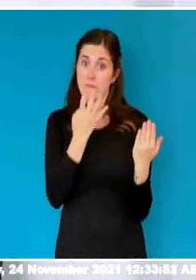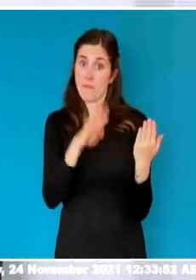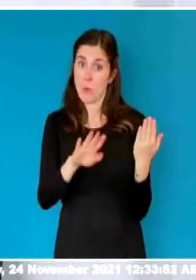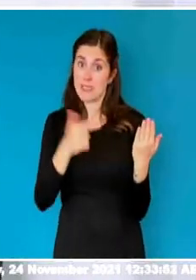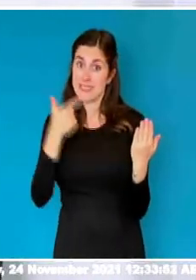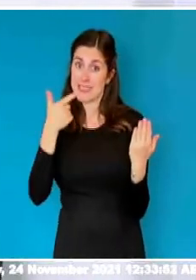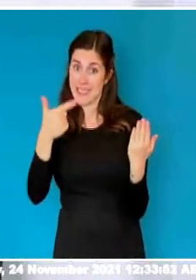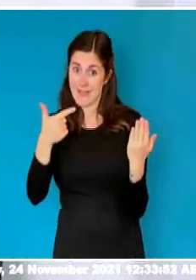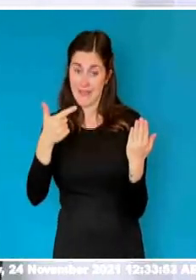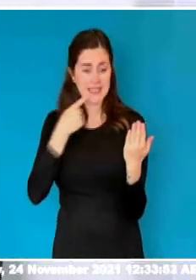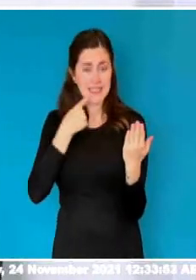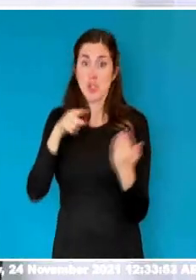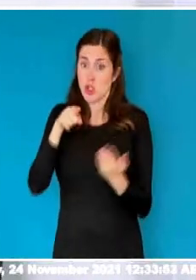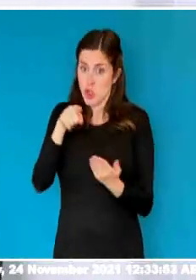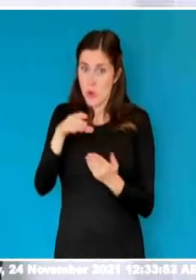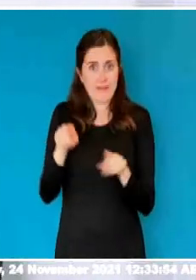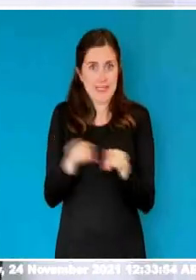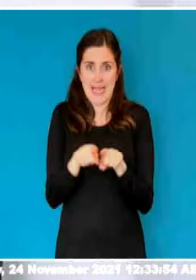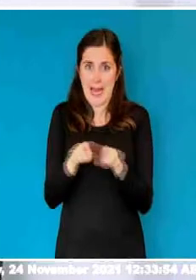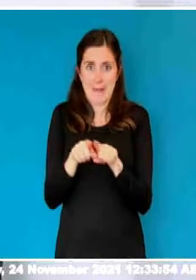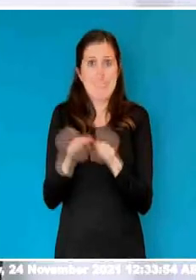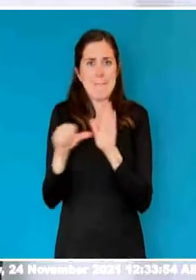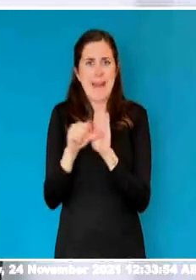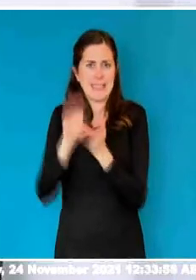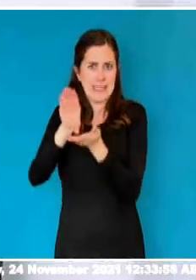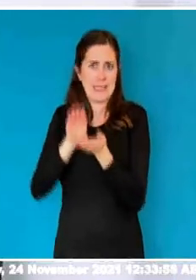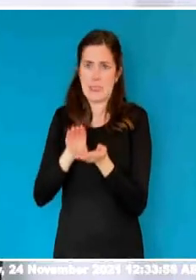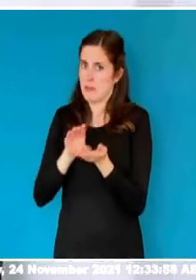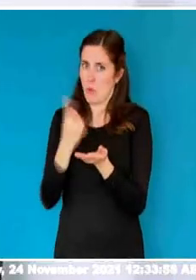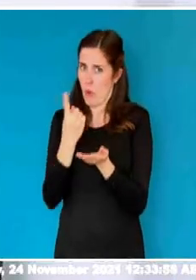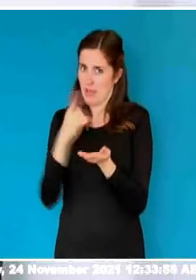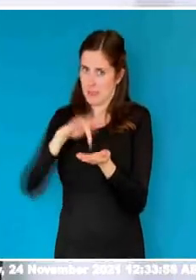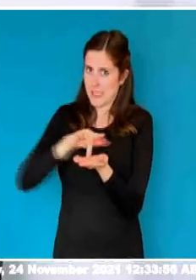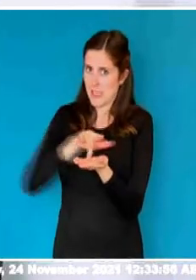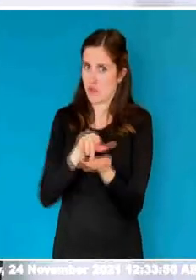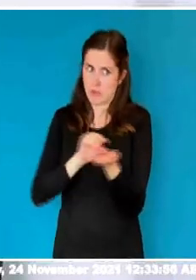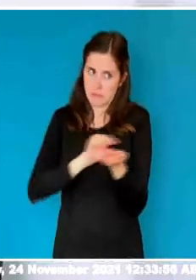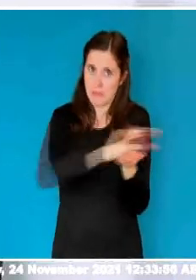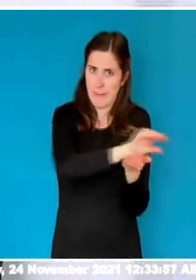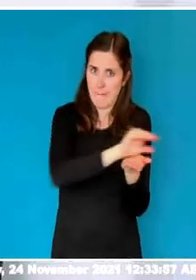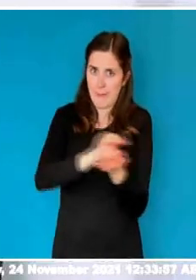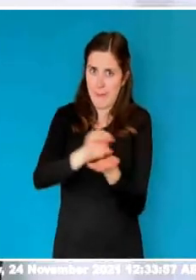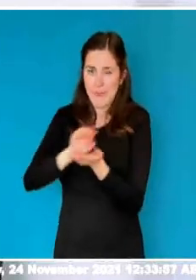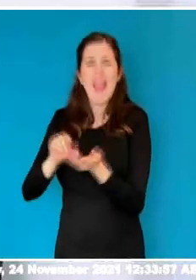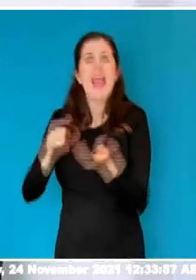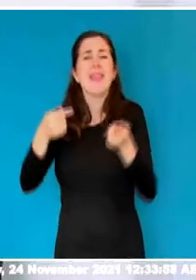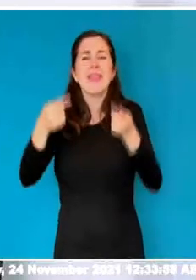is centralised funding but then at paragraph 52 you indicate the work area pays.